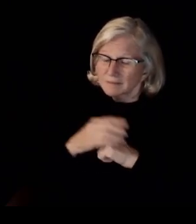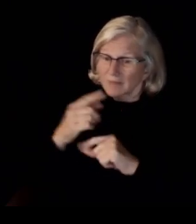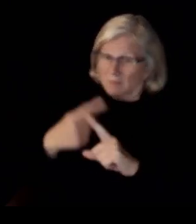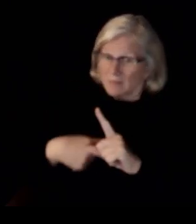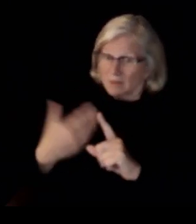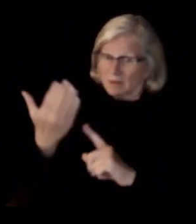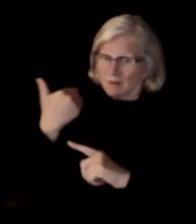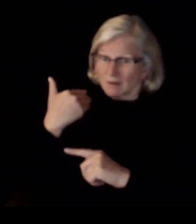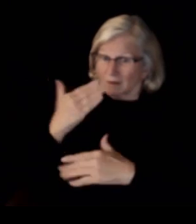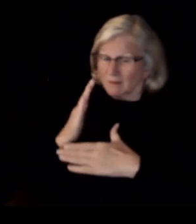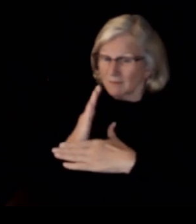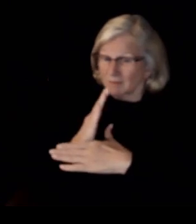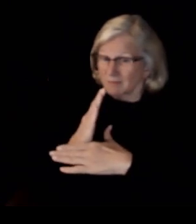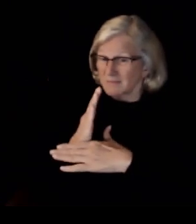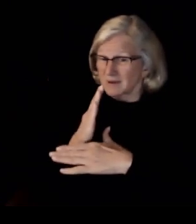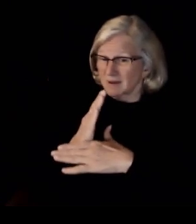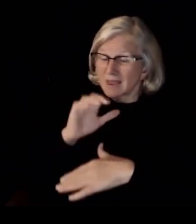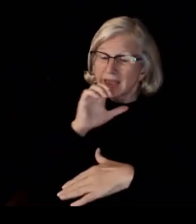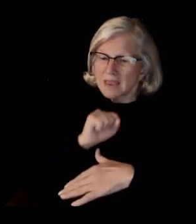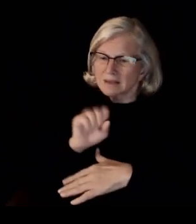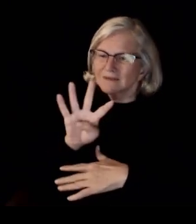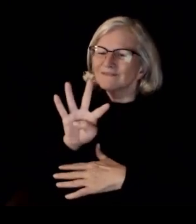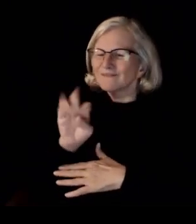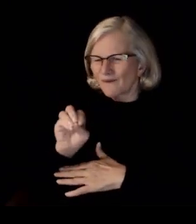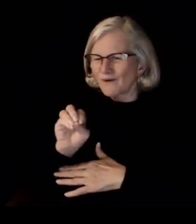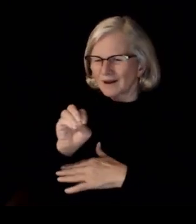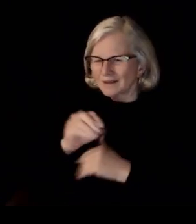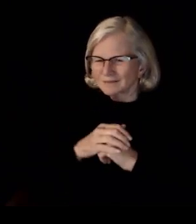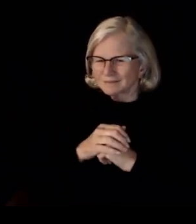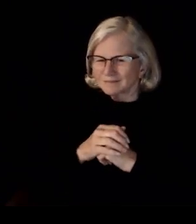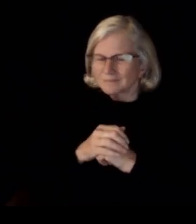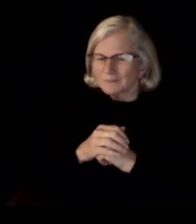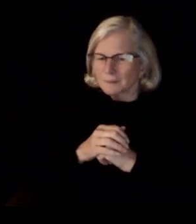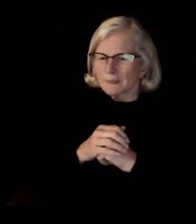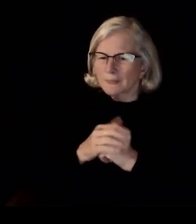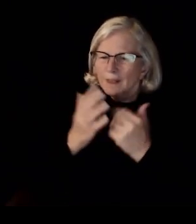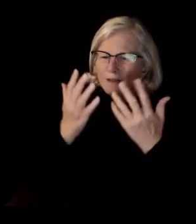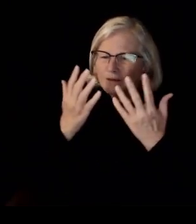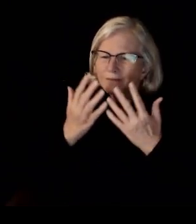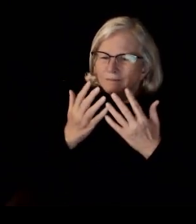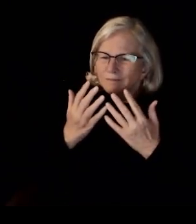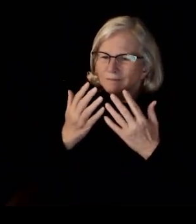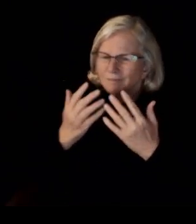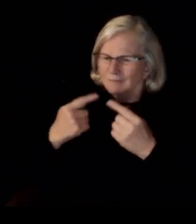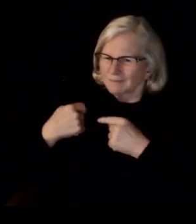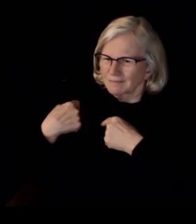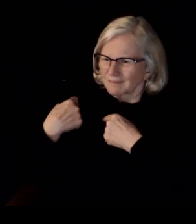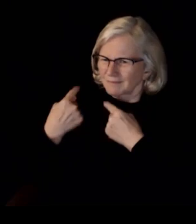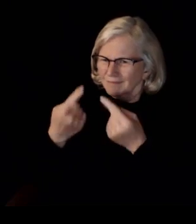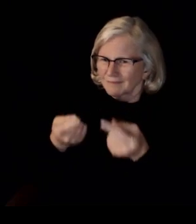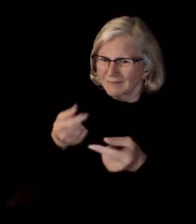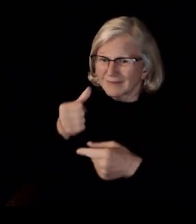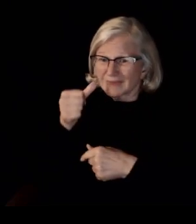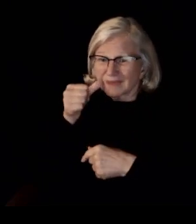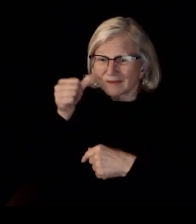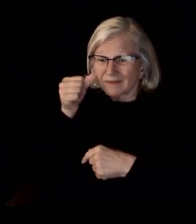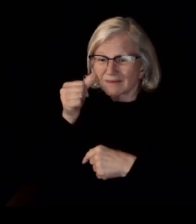We unfortunately had five additional deaths from COVID-19 in Minnesota yesterday. One